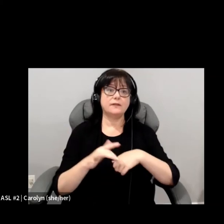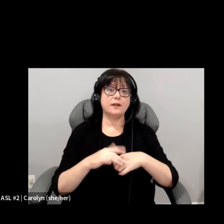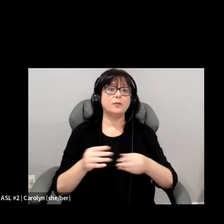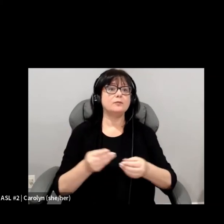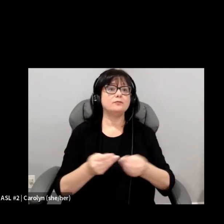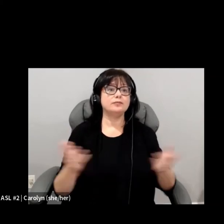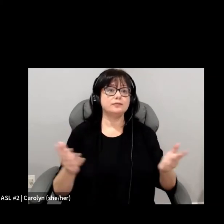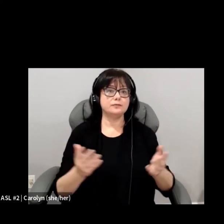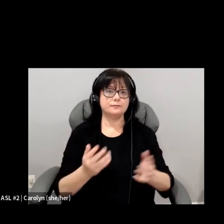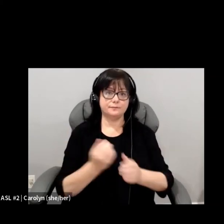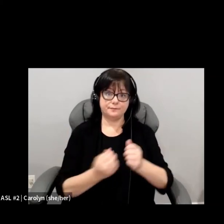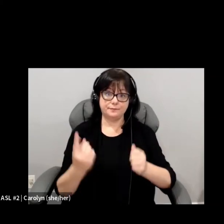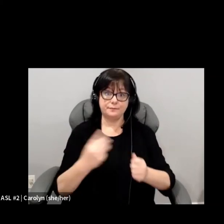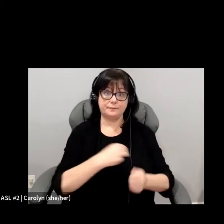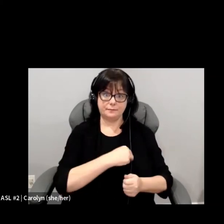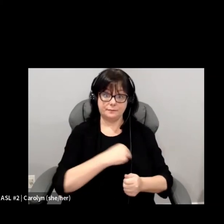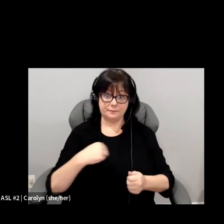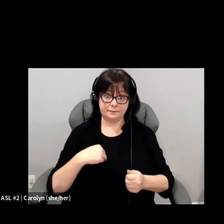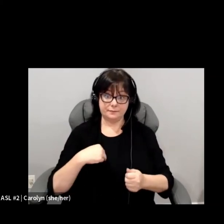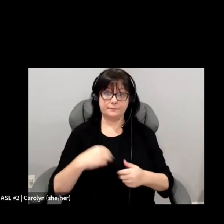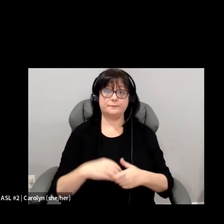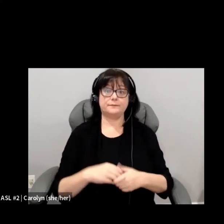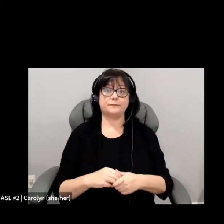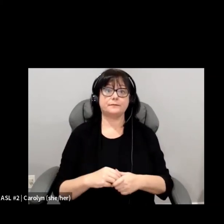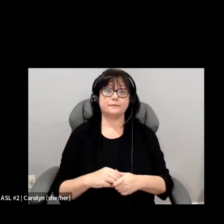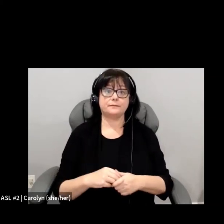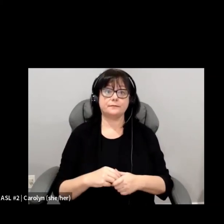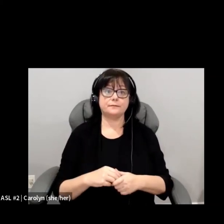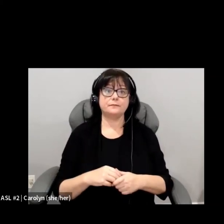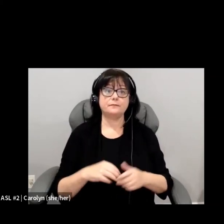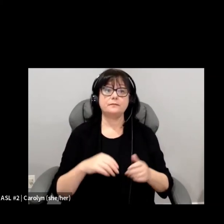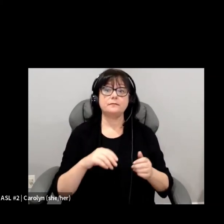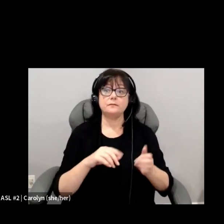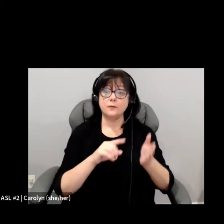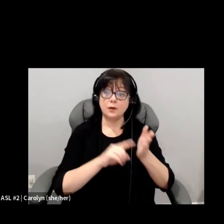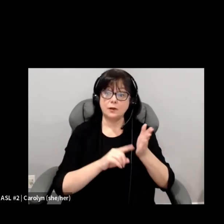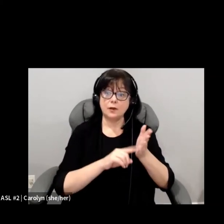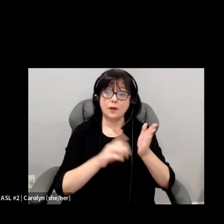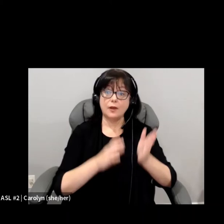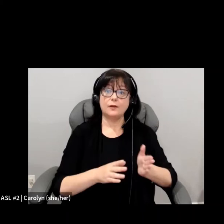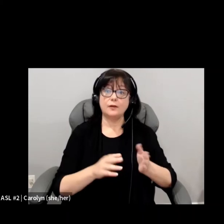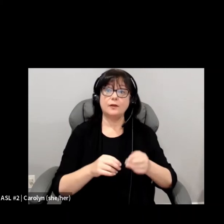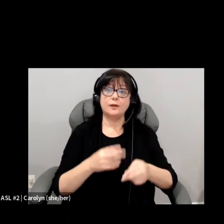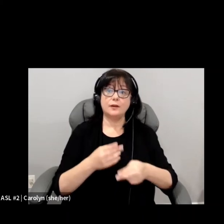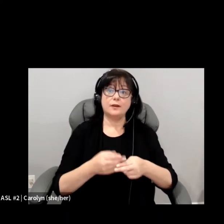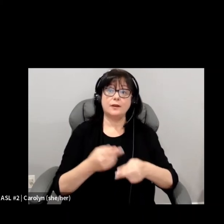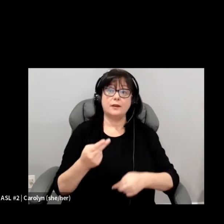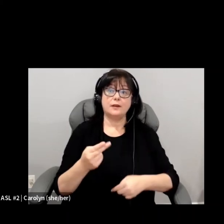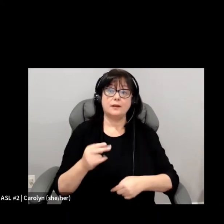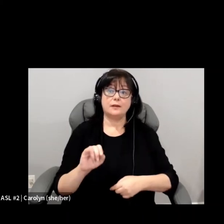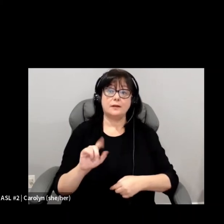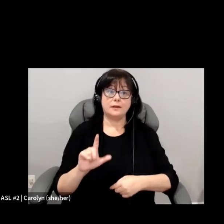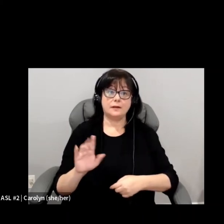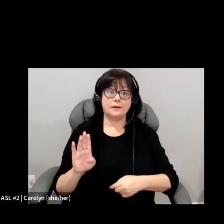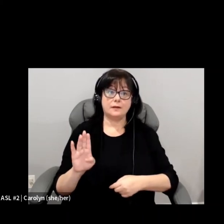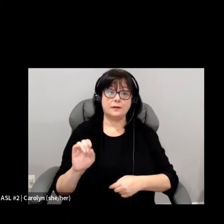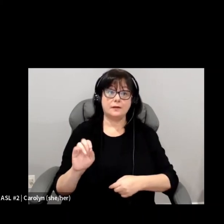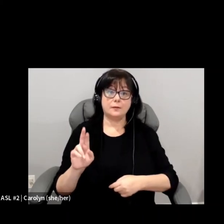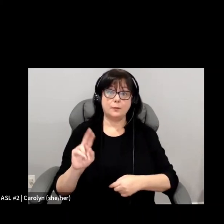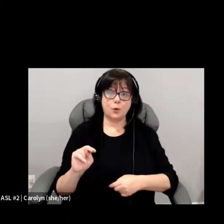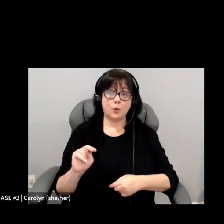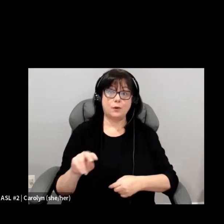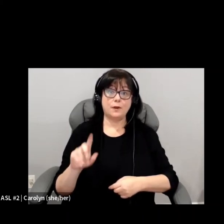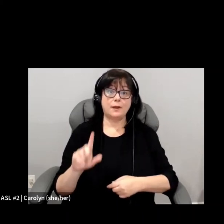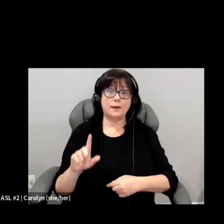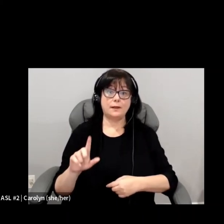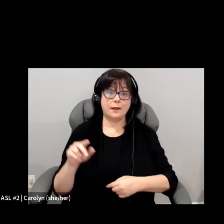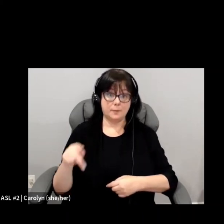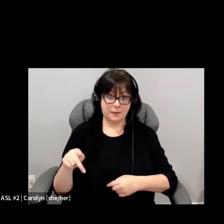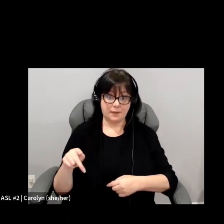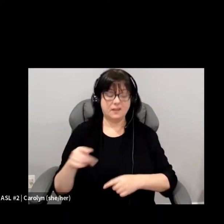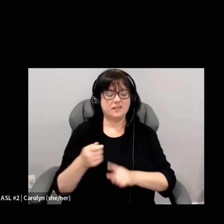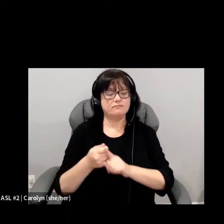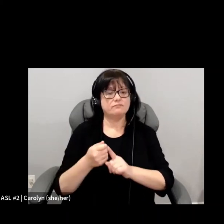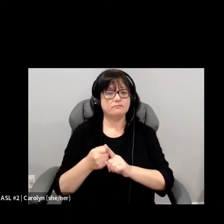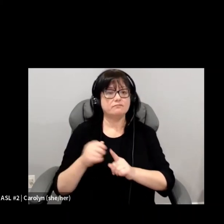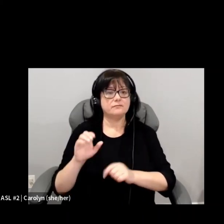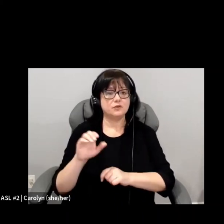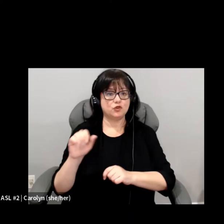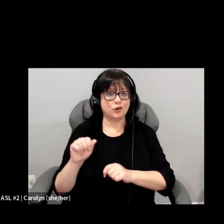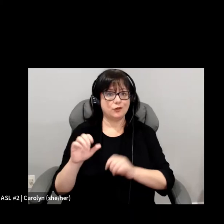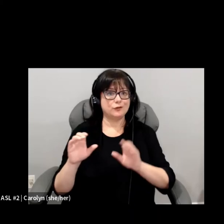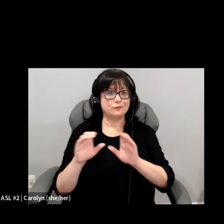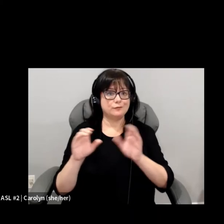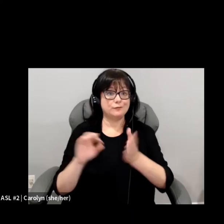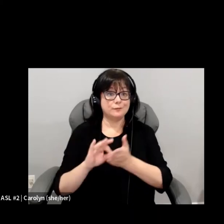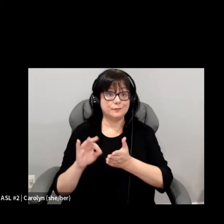THE AUDITOR, HILBORN LLP, CHARTERED ACCOUNTANTS, HAS PREPARED A DETAILED REPORT CONTAINING